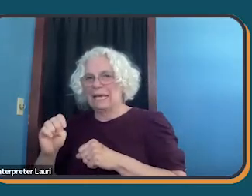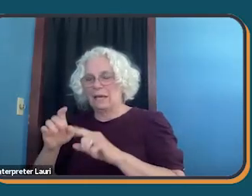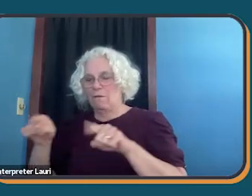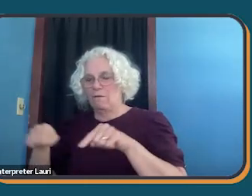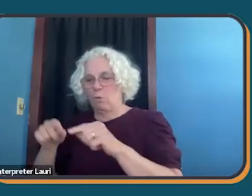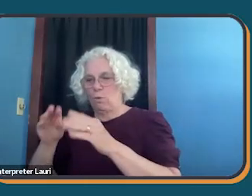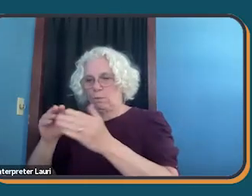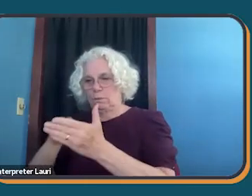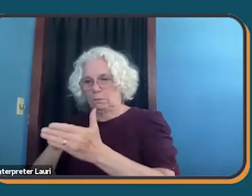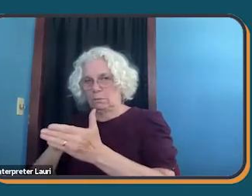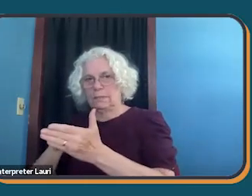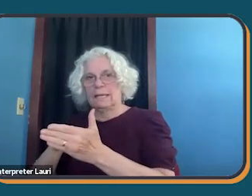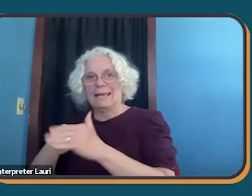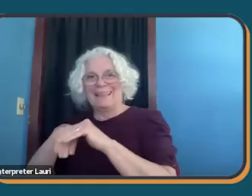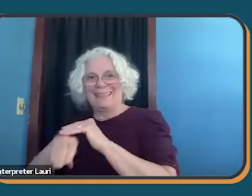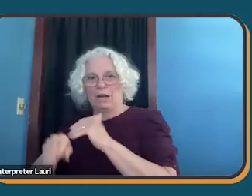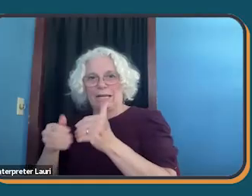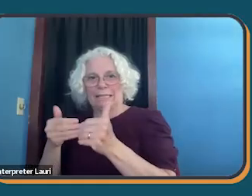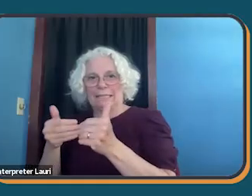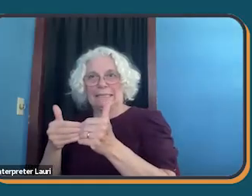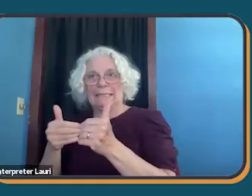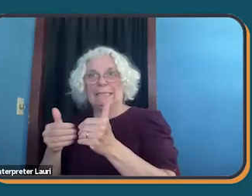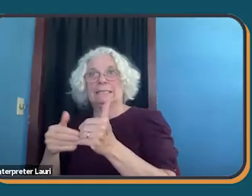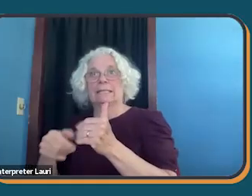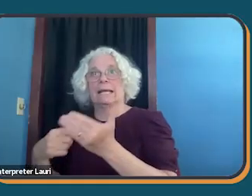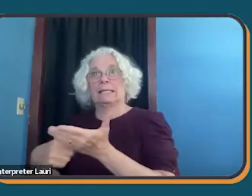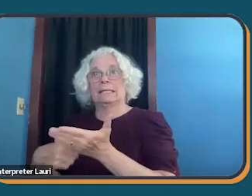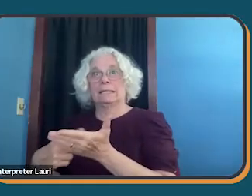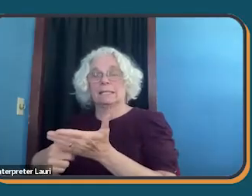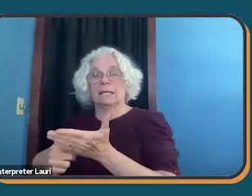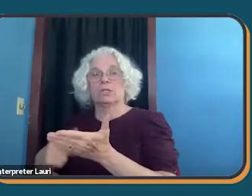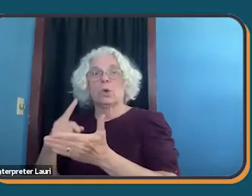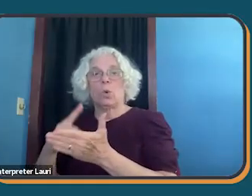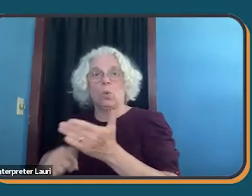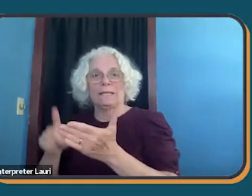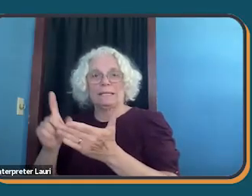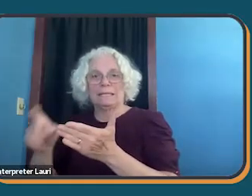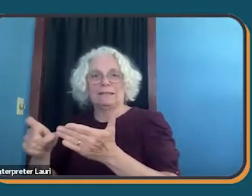and signage to help spark those conversations with patients about their accommodation needs.